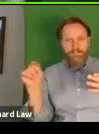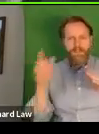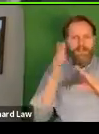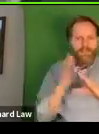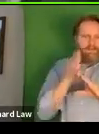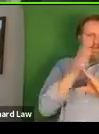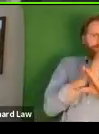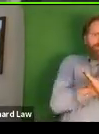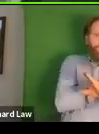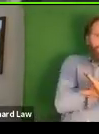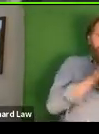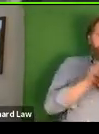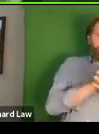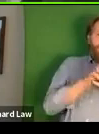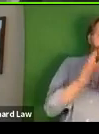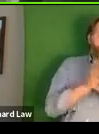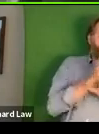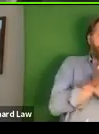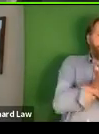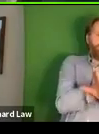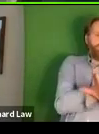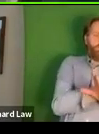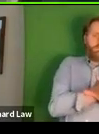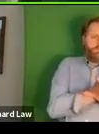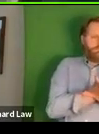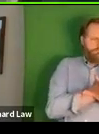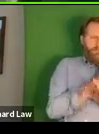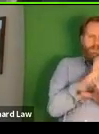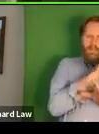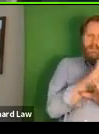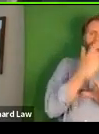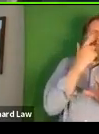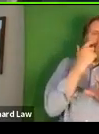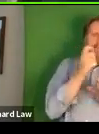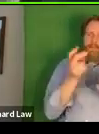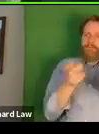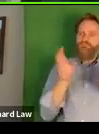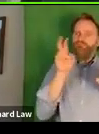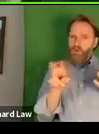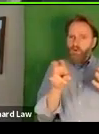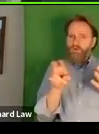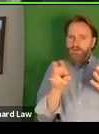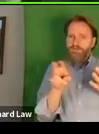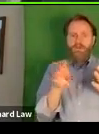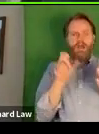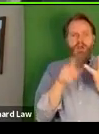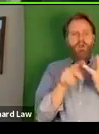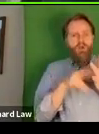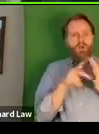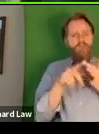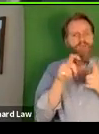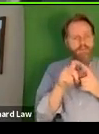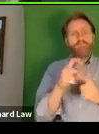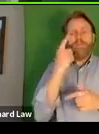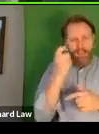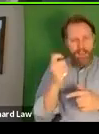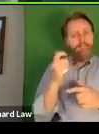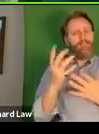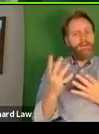suspected sickness absence can't be recorded retrospectively, hope that answers your